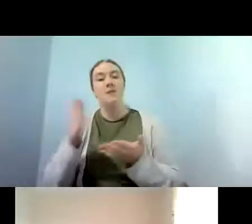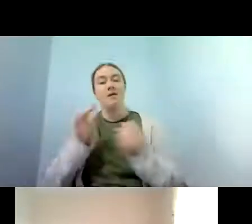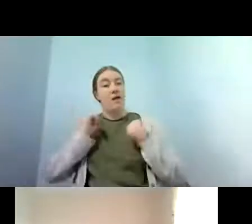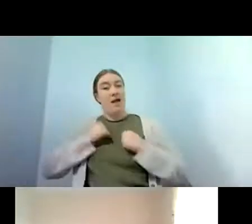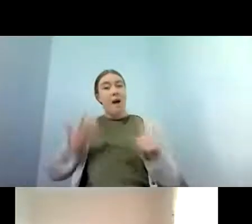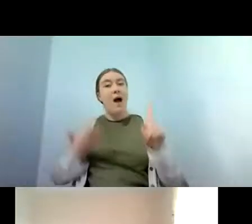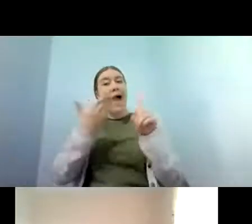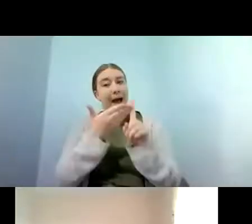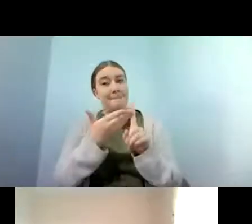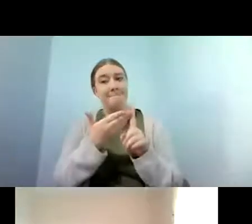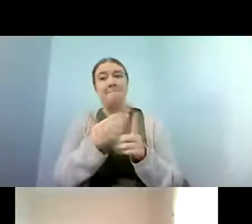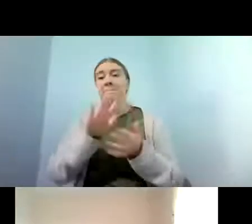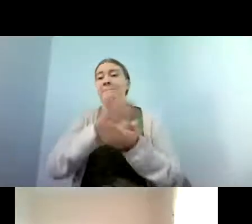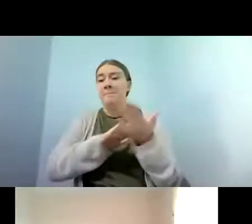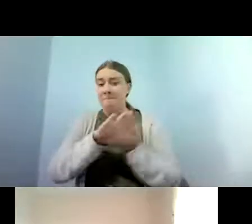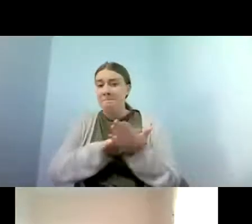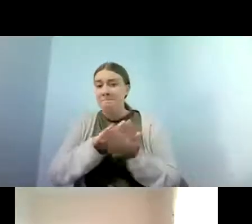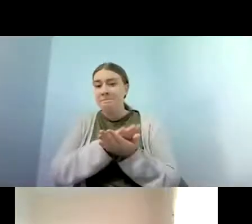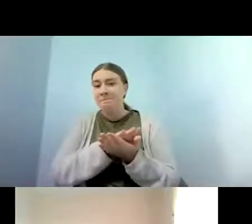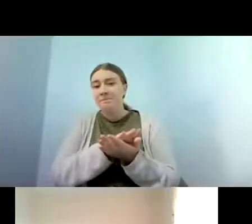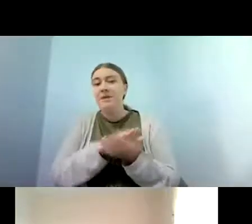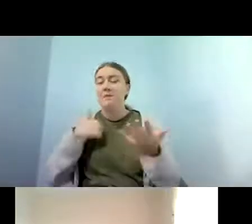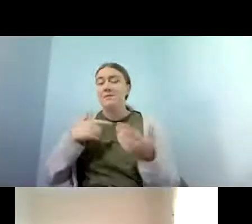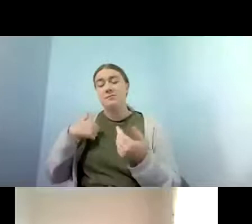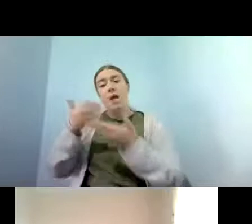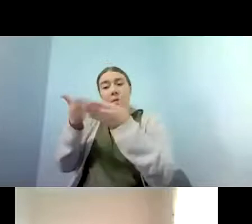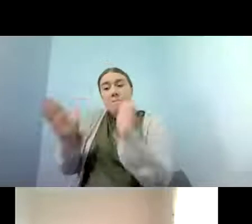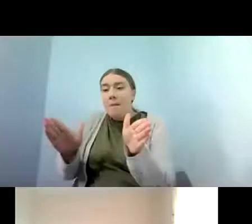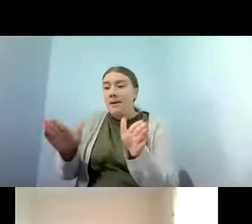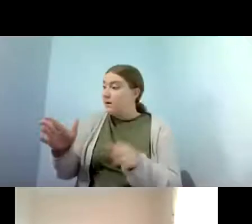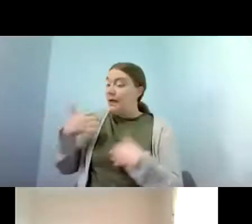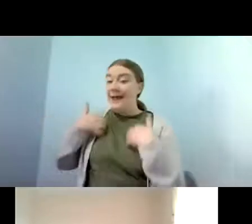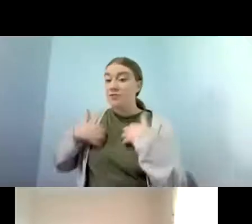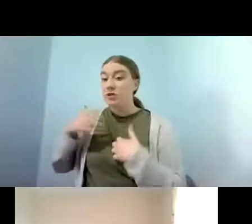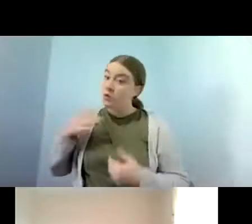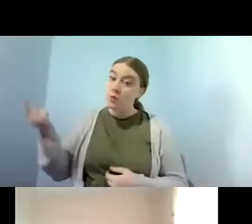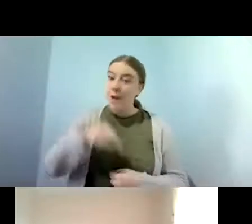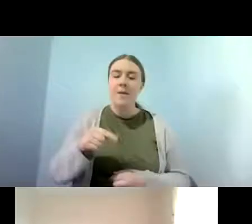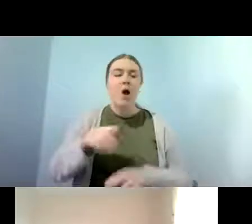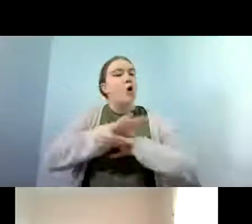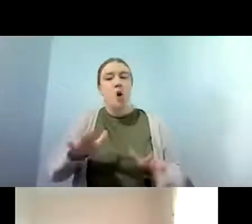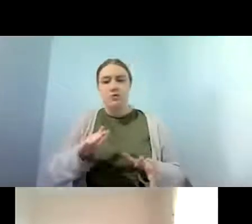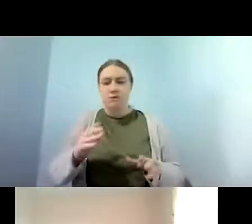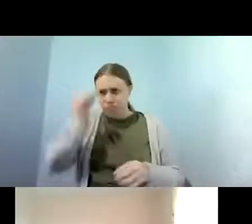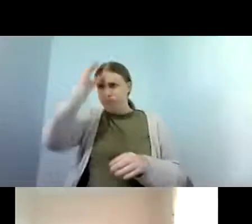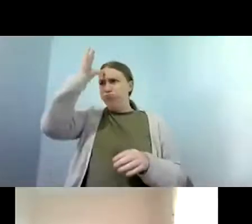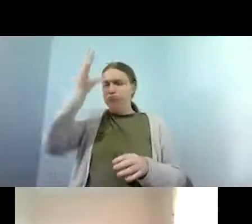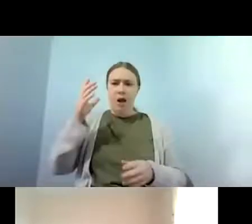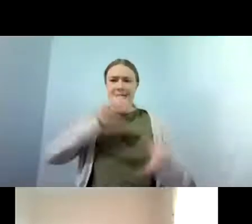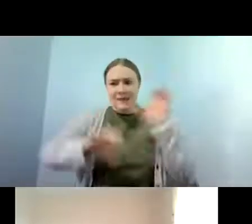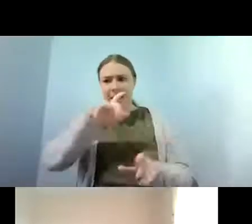with um the public in mind not with scientists in mind so we try and make it really easy